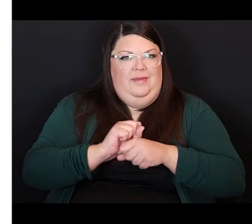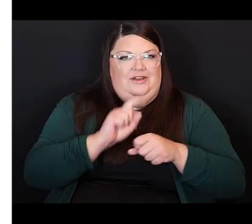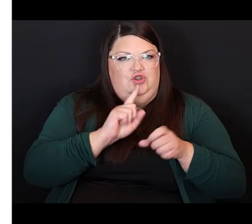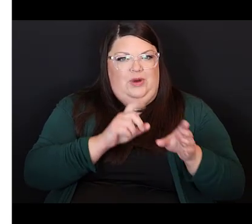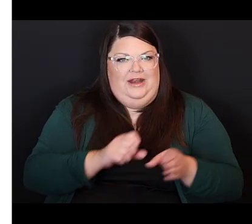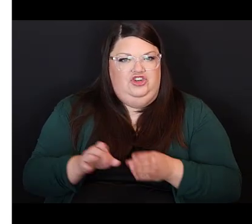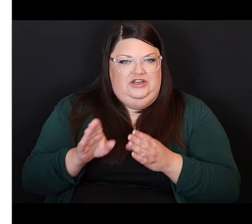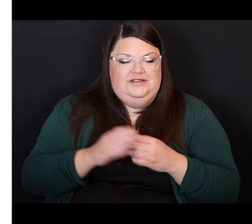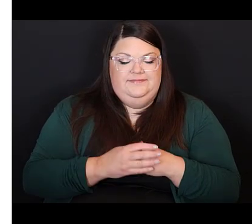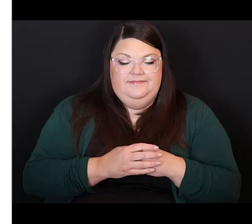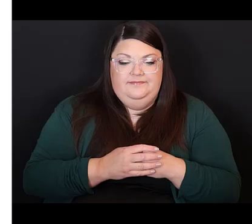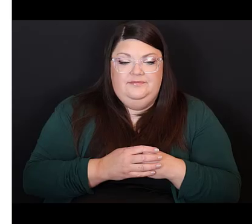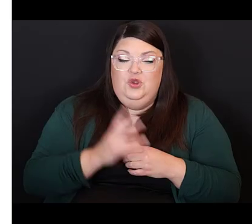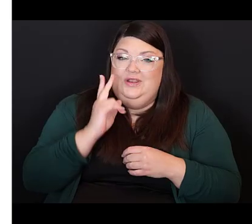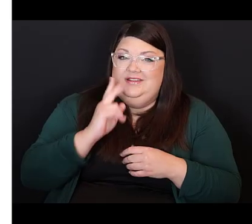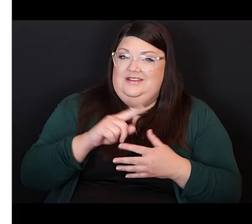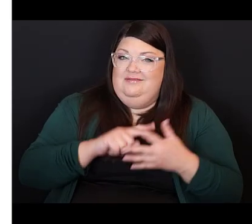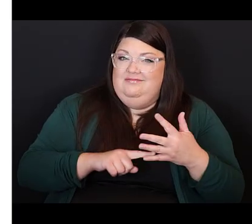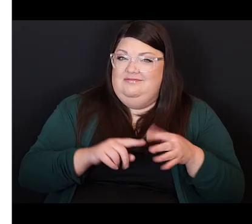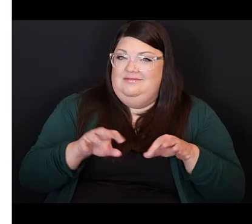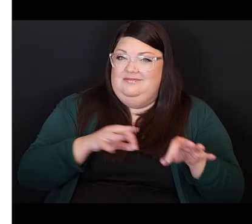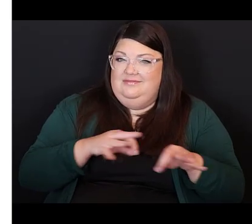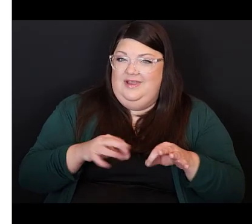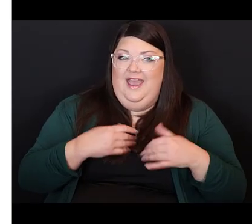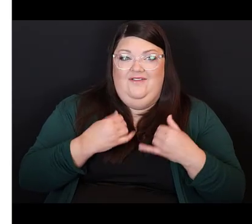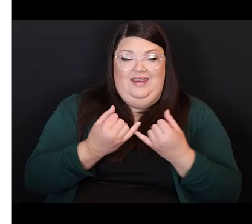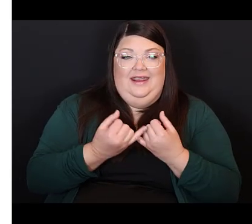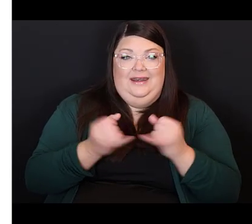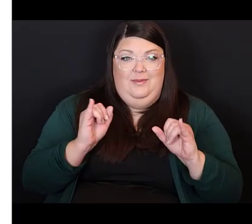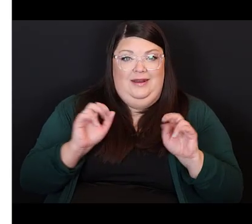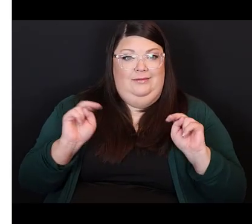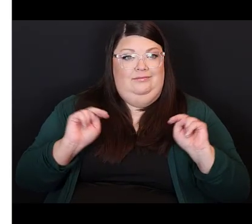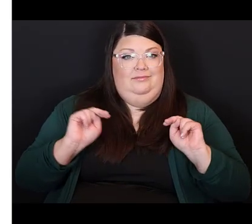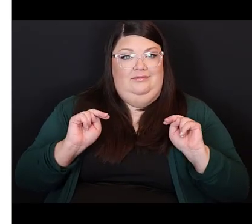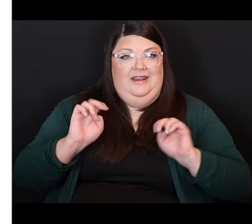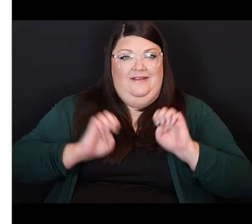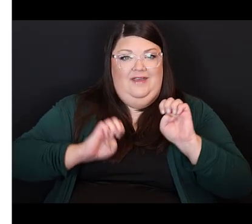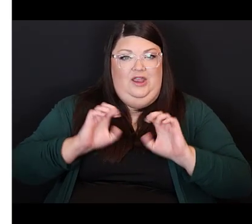from the description how having an independent evaluator—someone not employed by the grantee